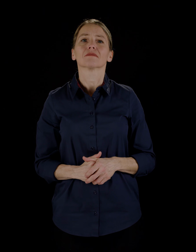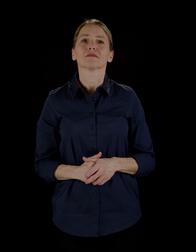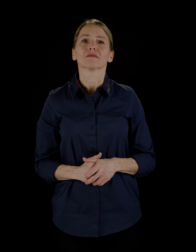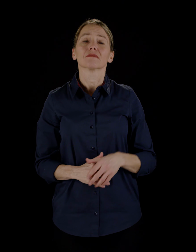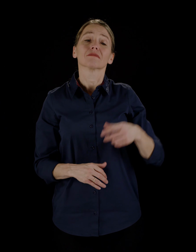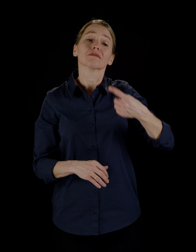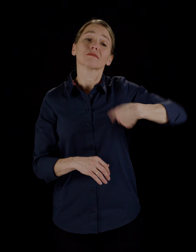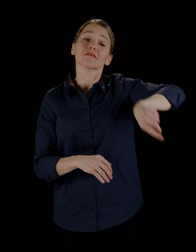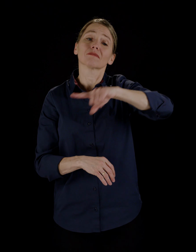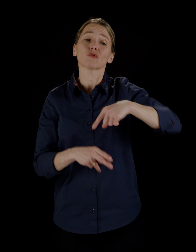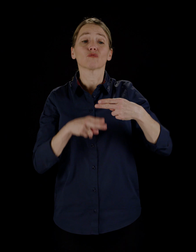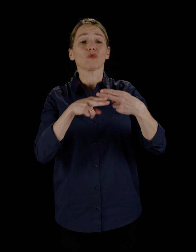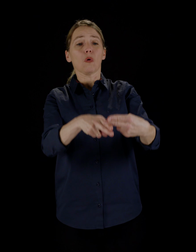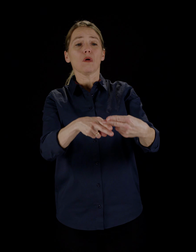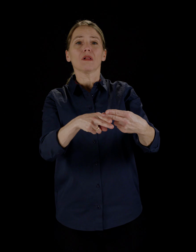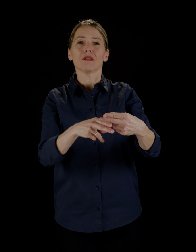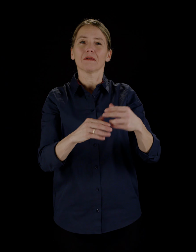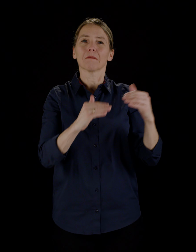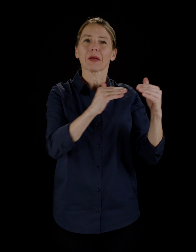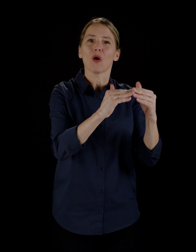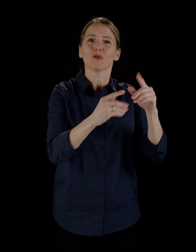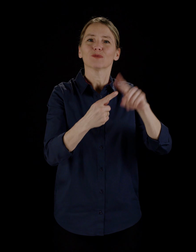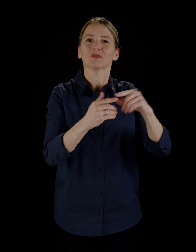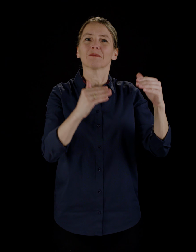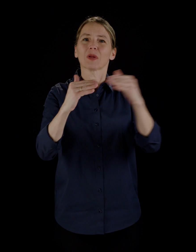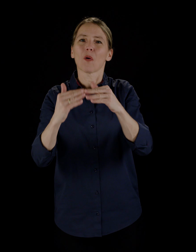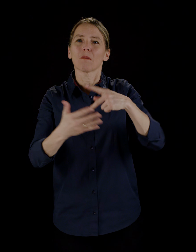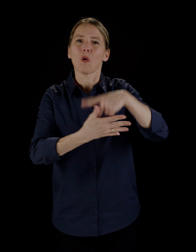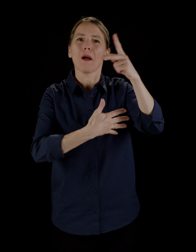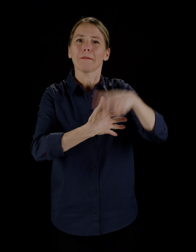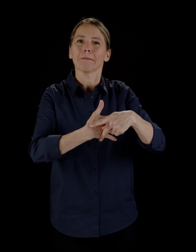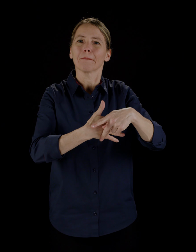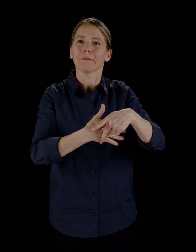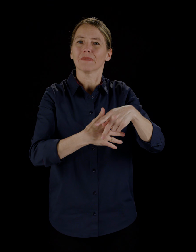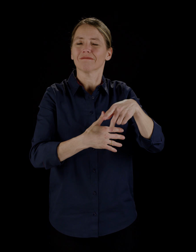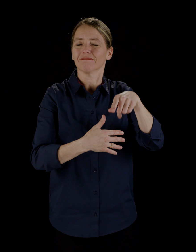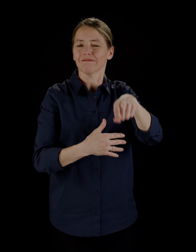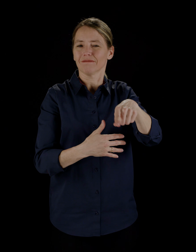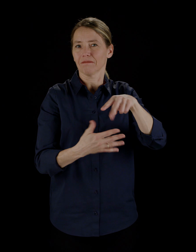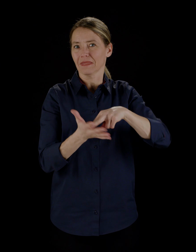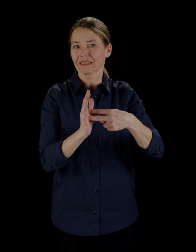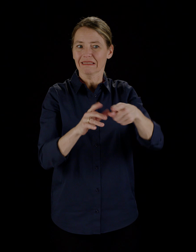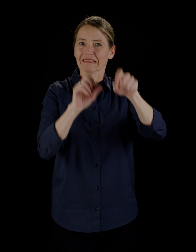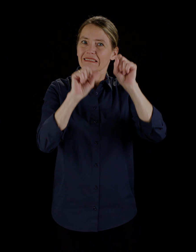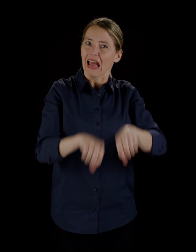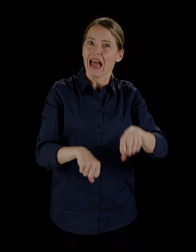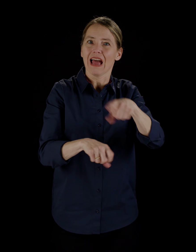The amount of data used will depend on numerous things including the service used, and whether